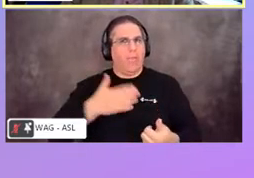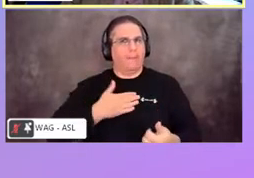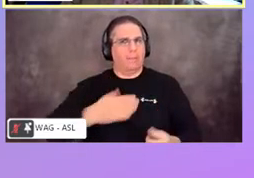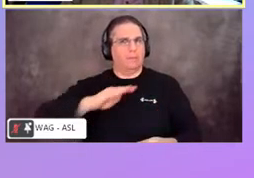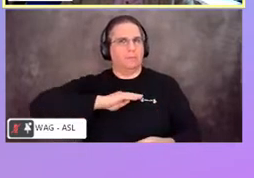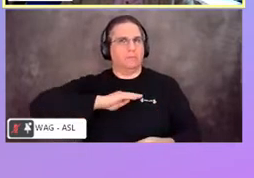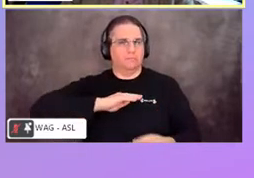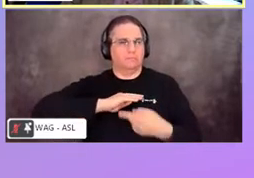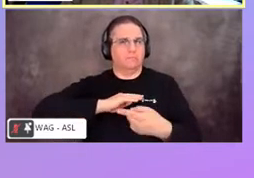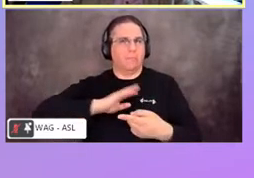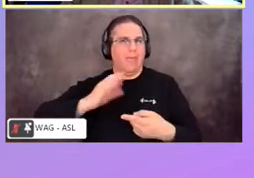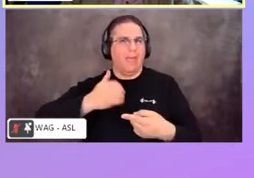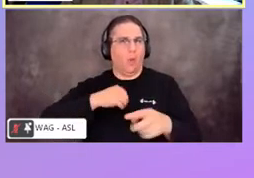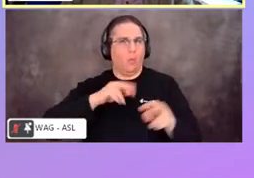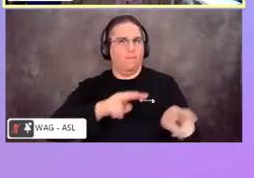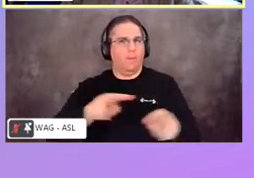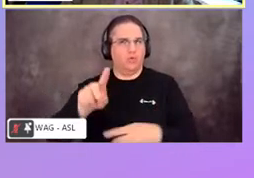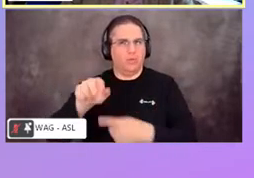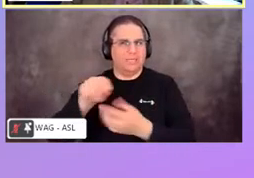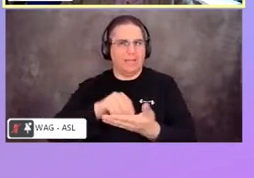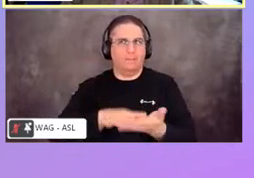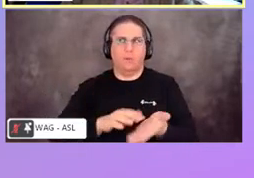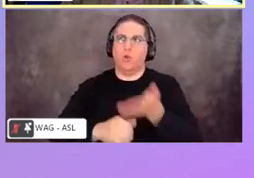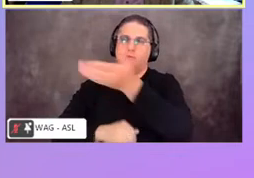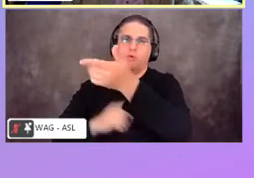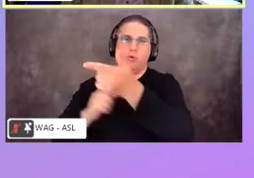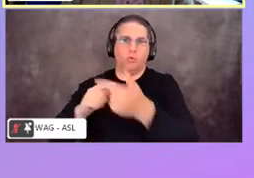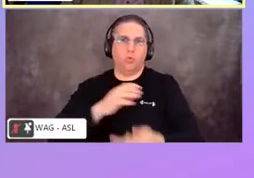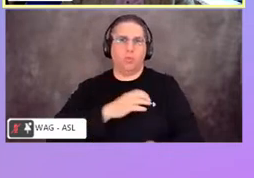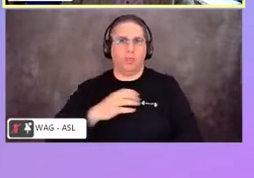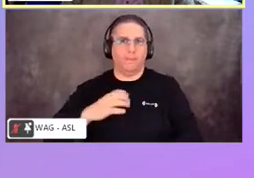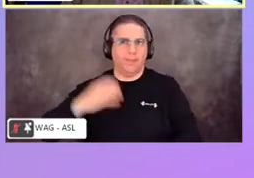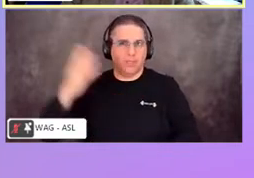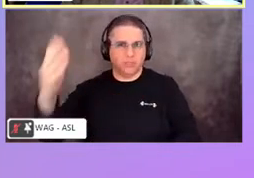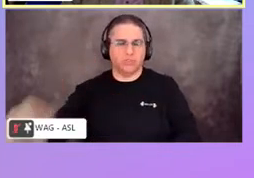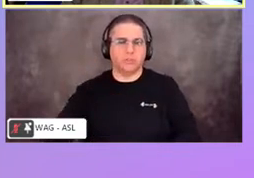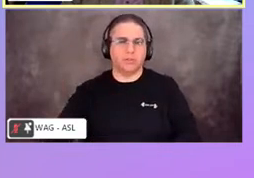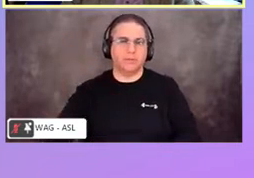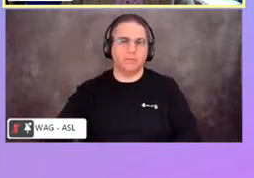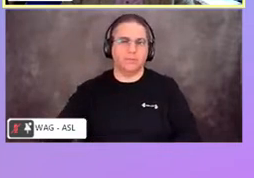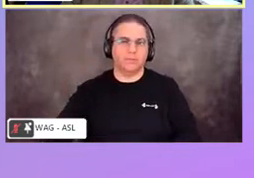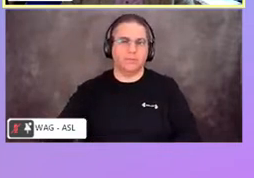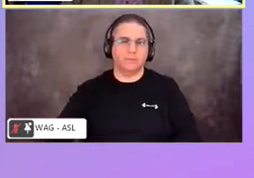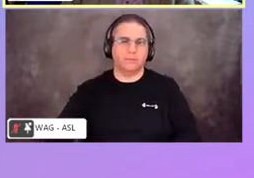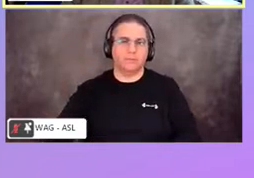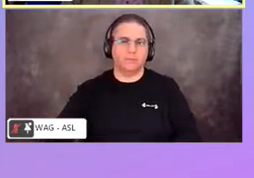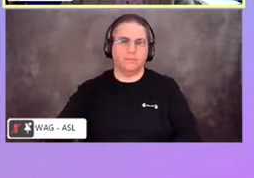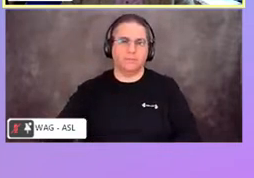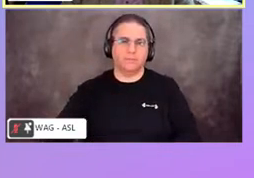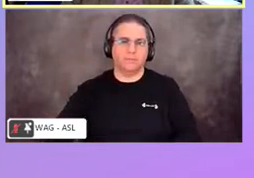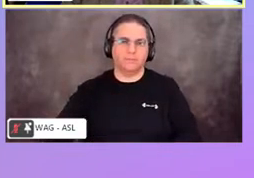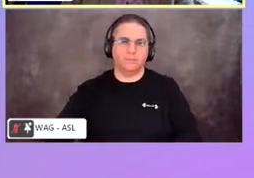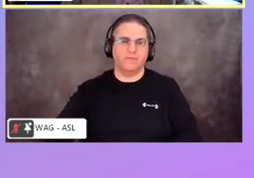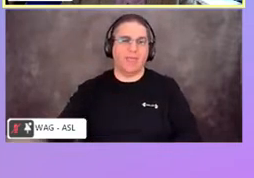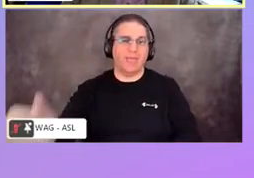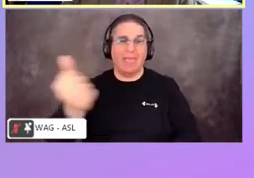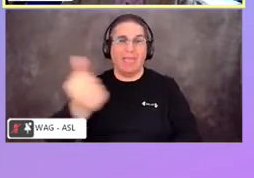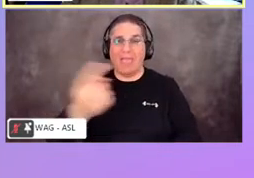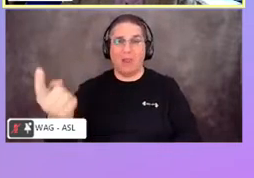commission. The directive isn't for a perspective in that way. Quote I think we are reasonably happy with how